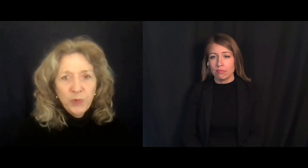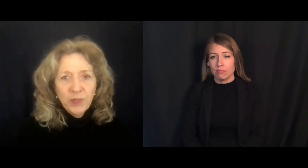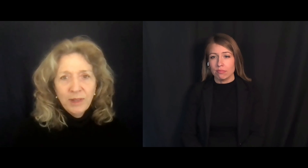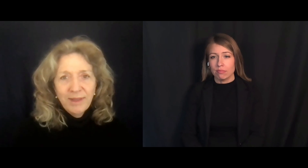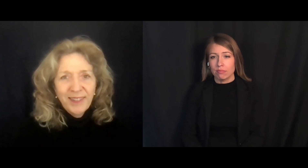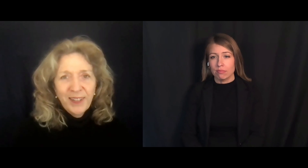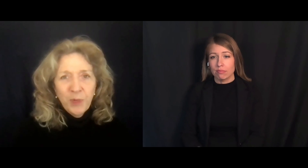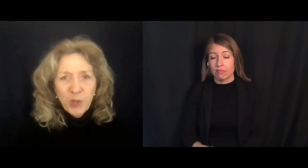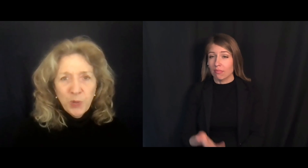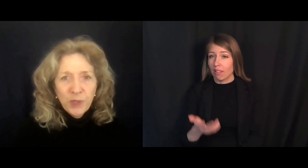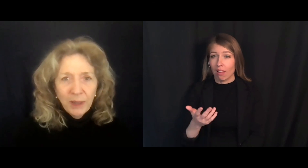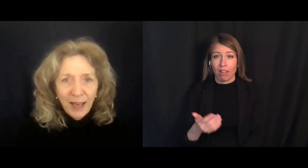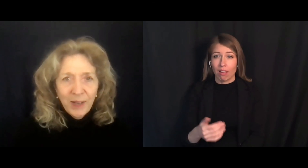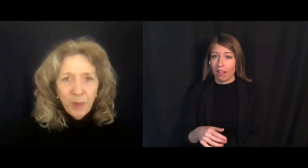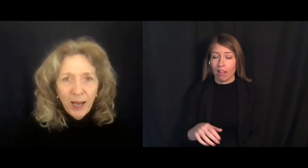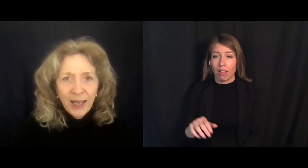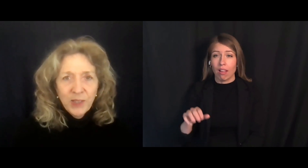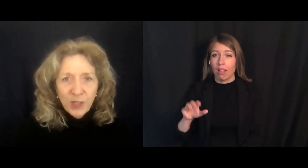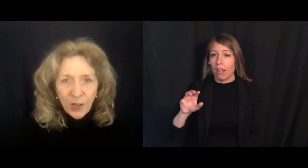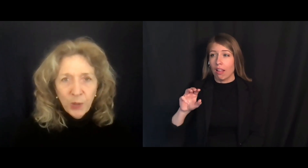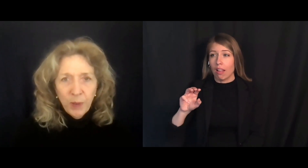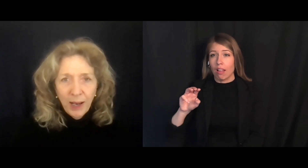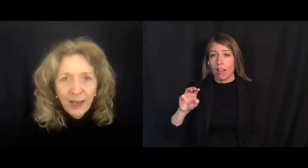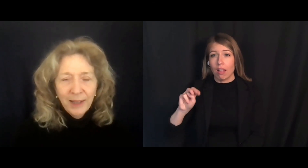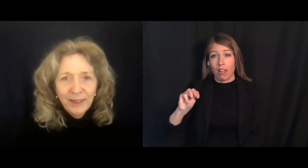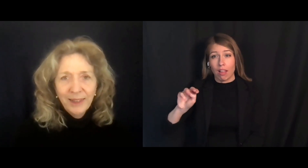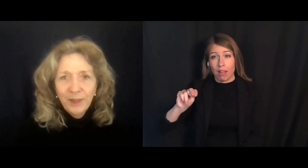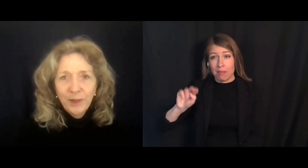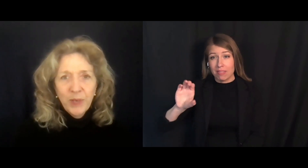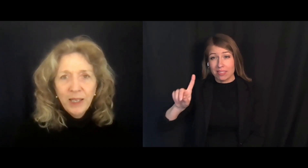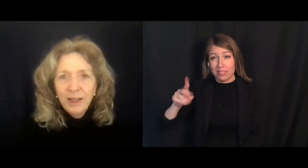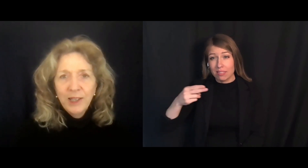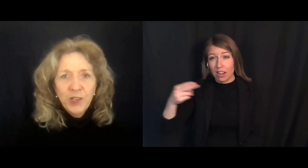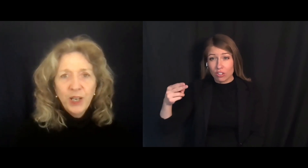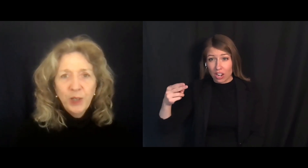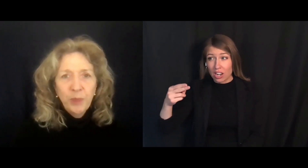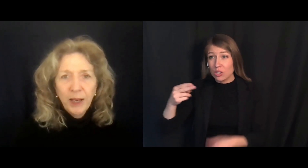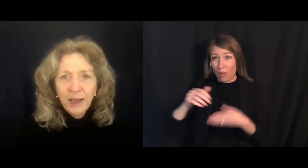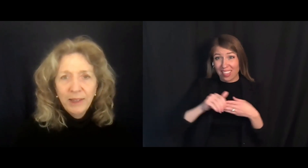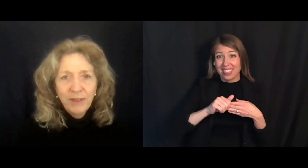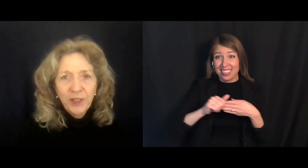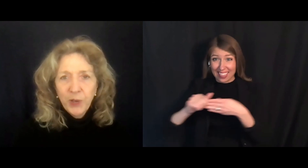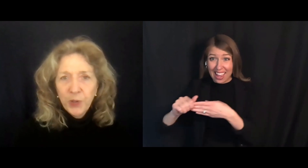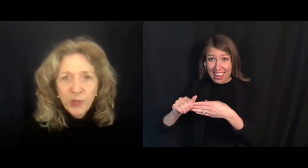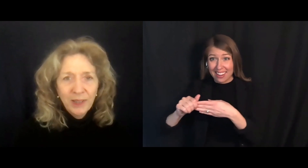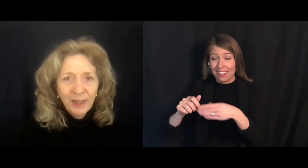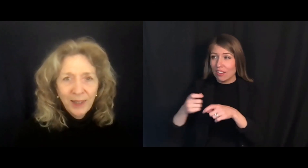just the Commission was led by and started by a meeting initiated by deaf leaders